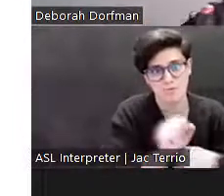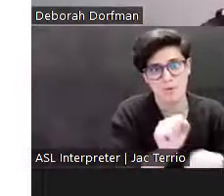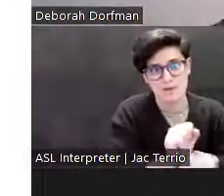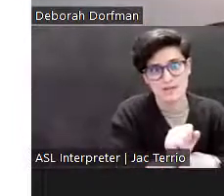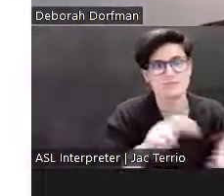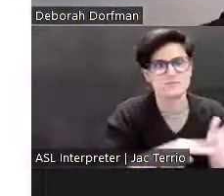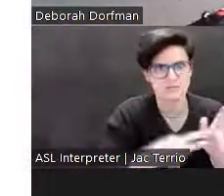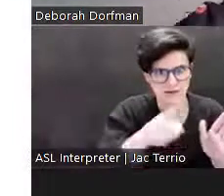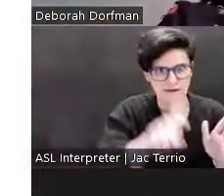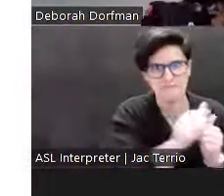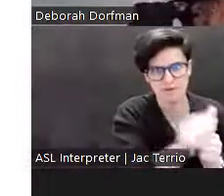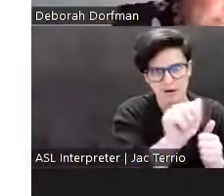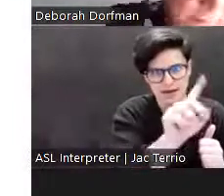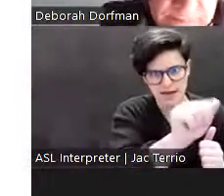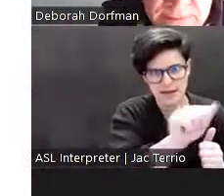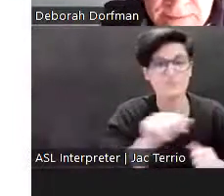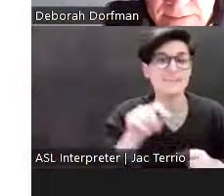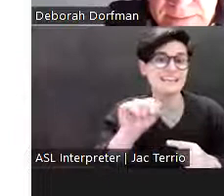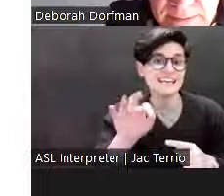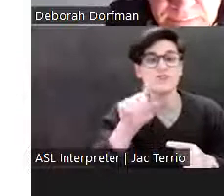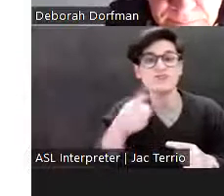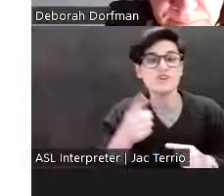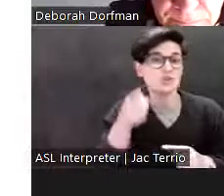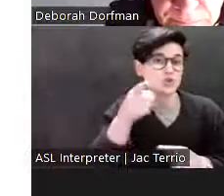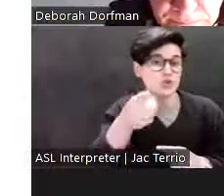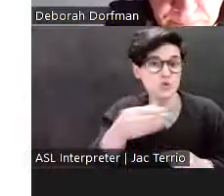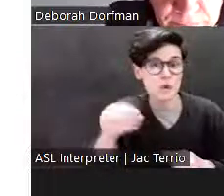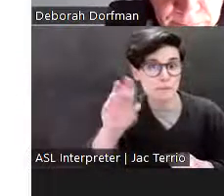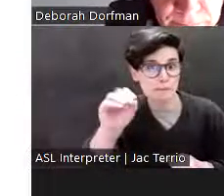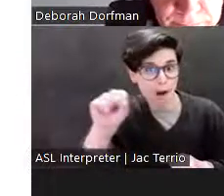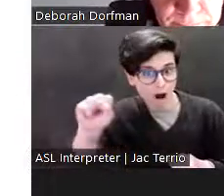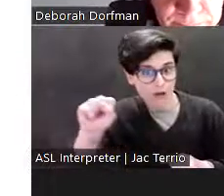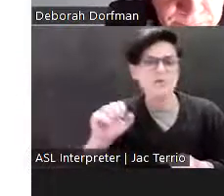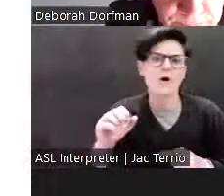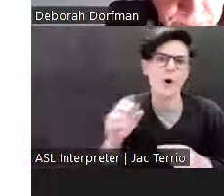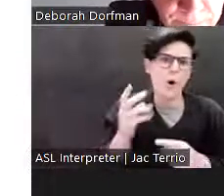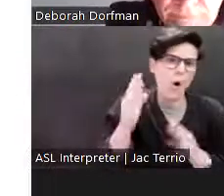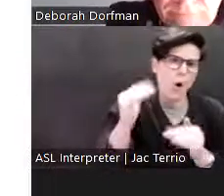you enough because you won't have the ability to use the law to help you but they'll give